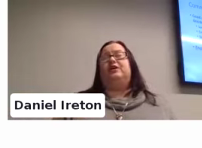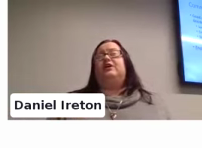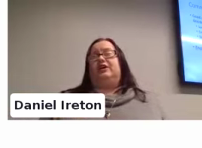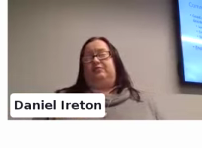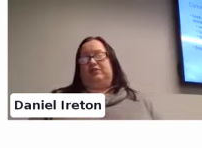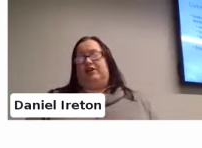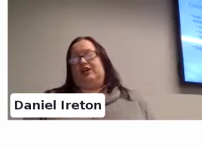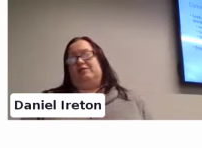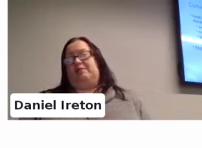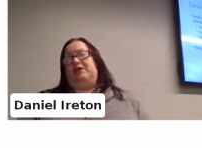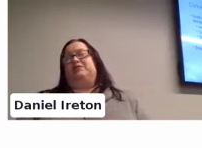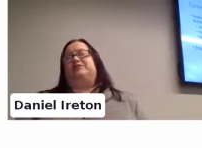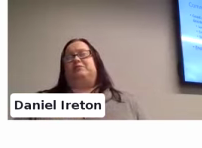Others don't.